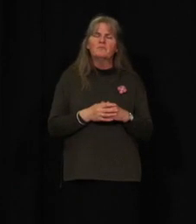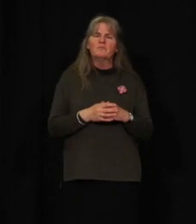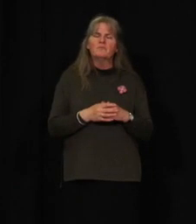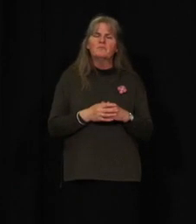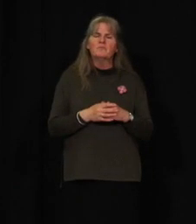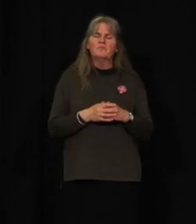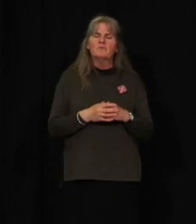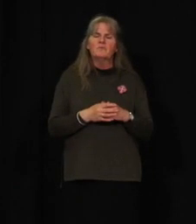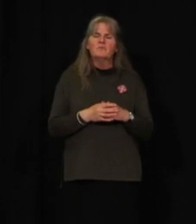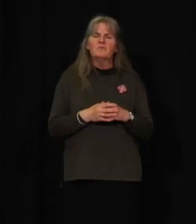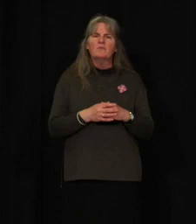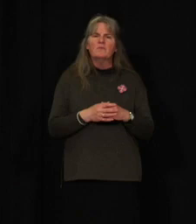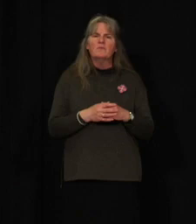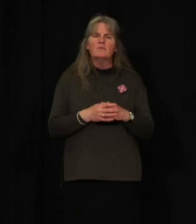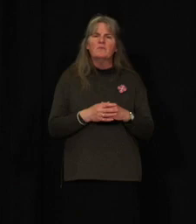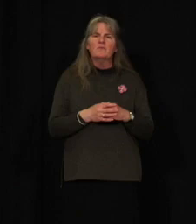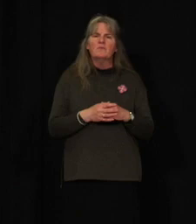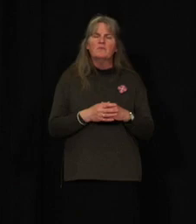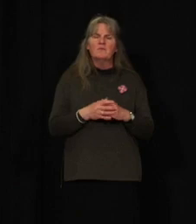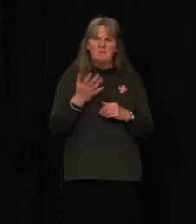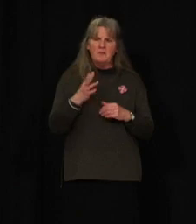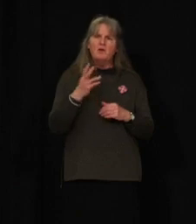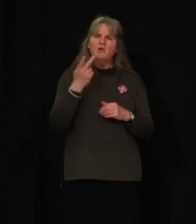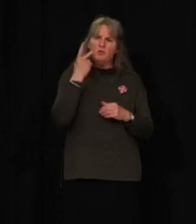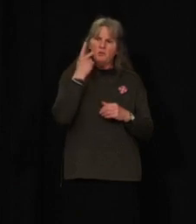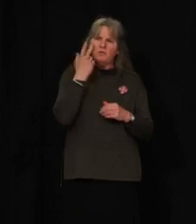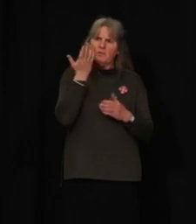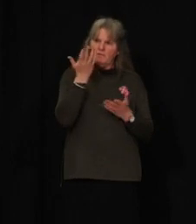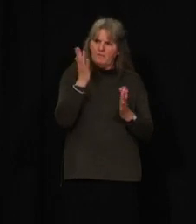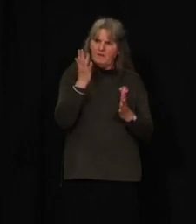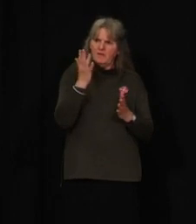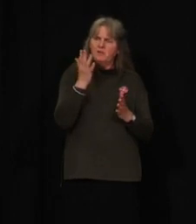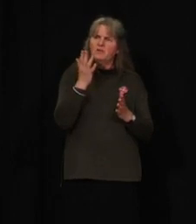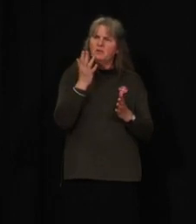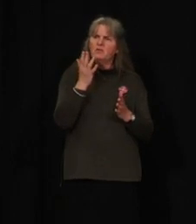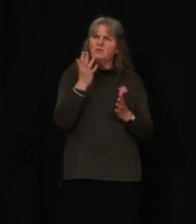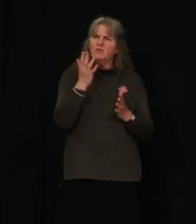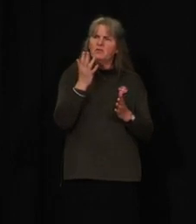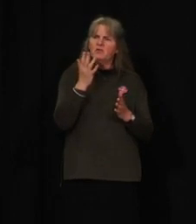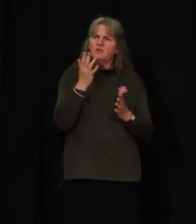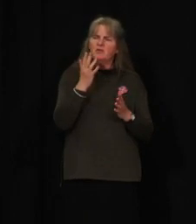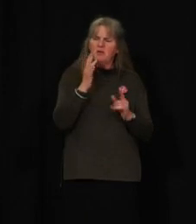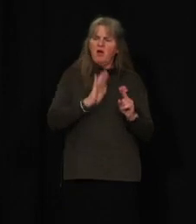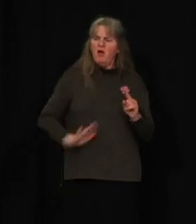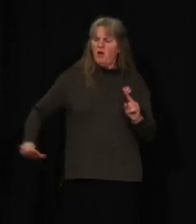again, similar to what you may have seen published around the country.